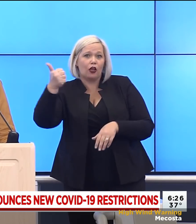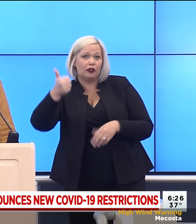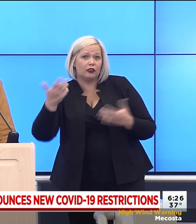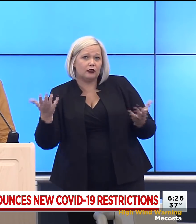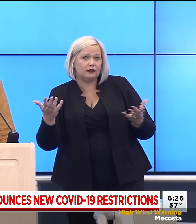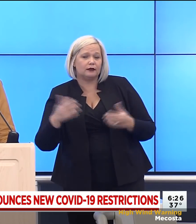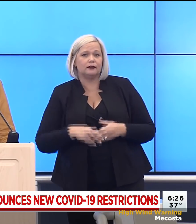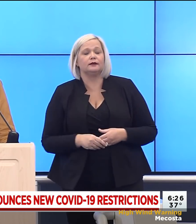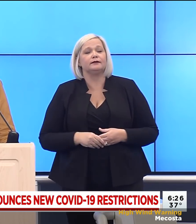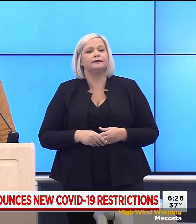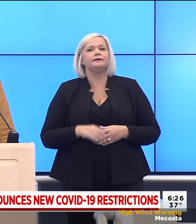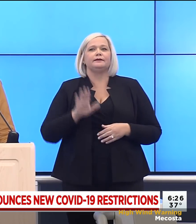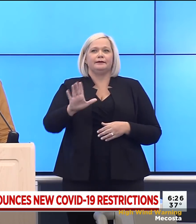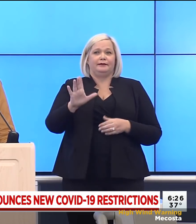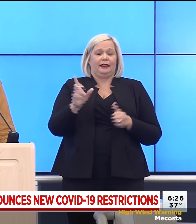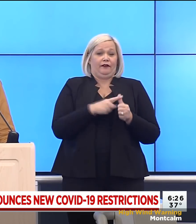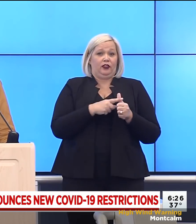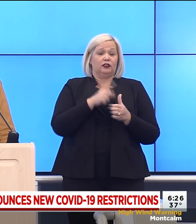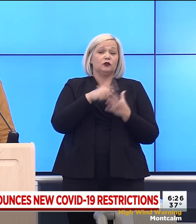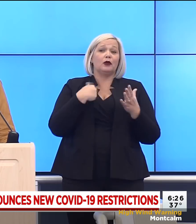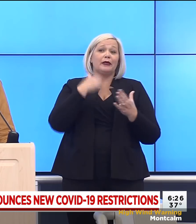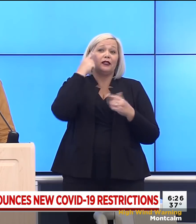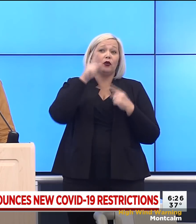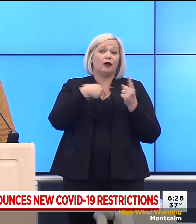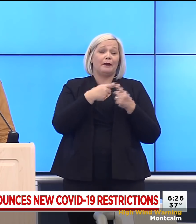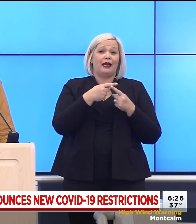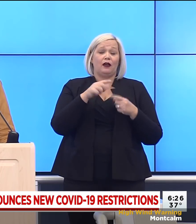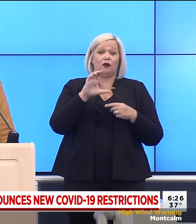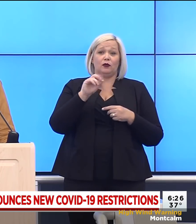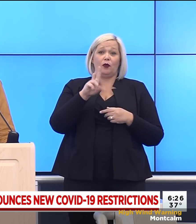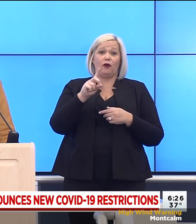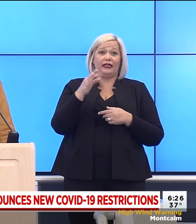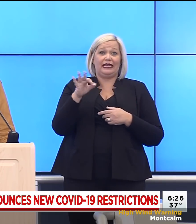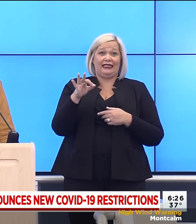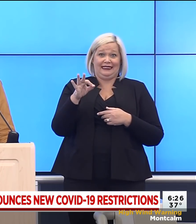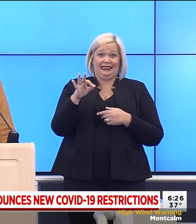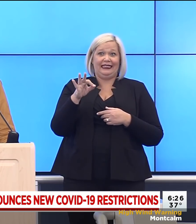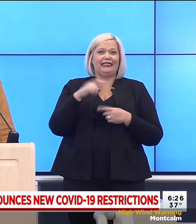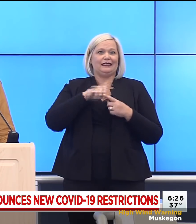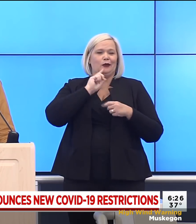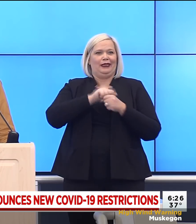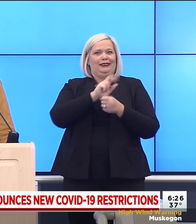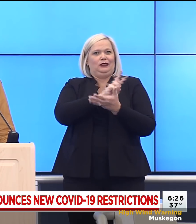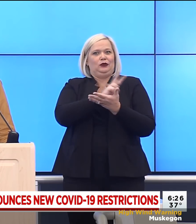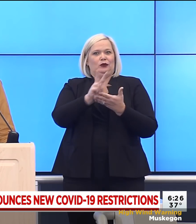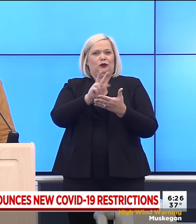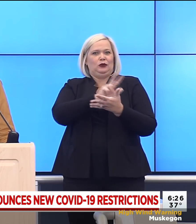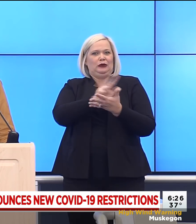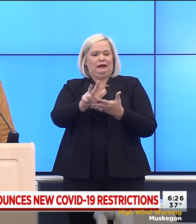EARN. AND IF WE HAVE TO MOVE PAST THAT. SO A COUPLE OF POINTS. ERIC, FIRST AND FOREMOST, WHAT